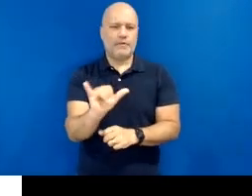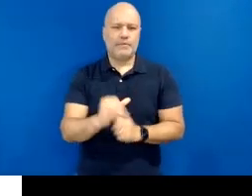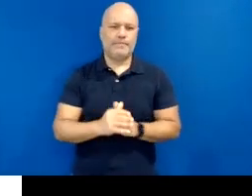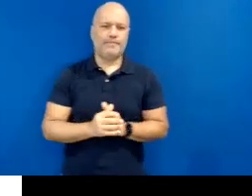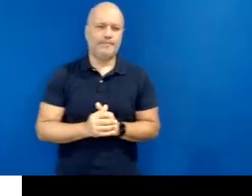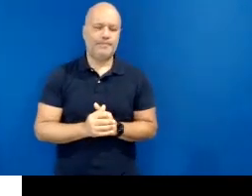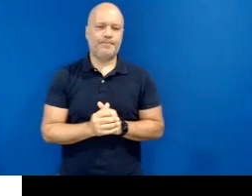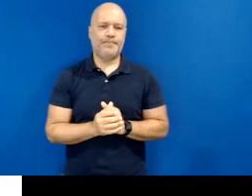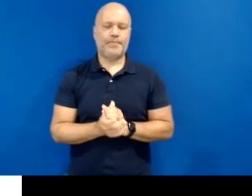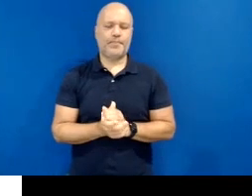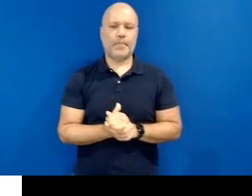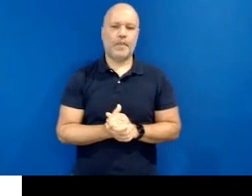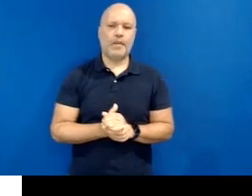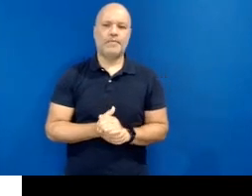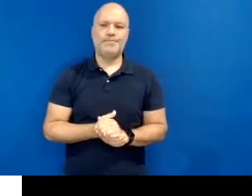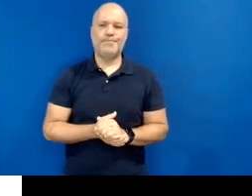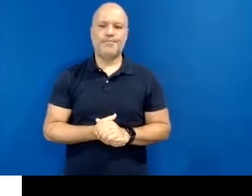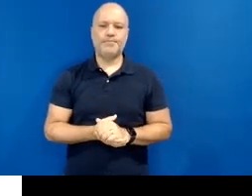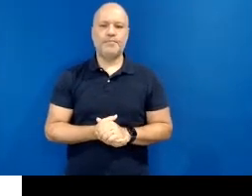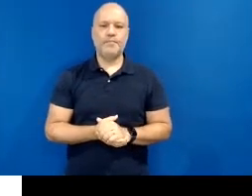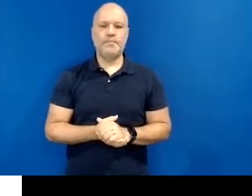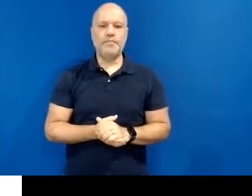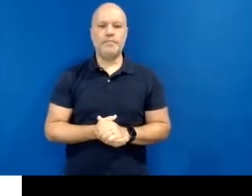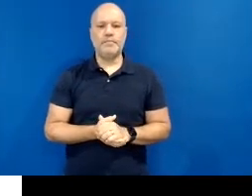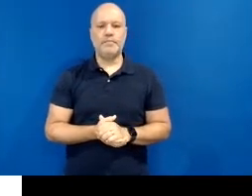if you are copying and pasting the, the information